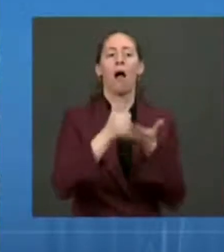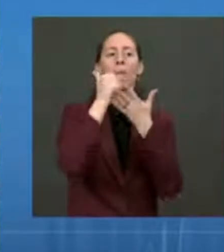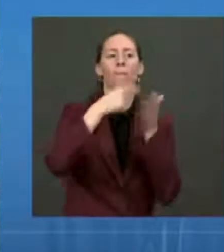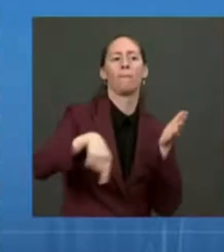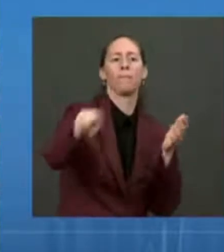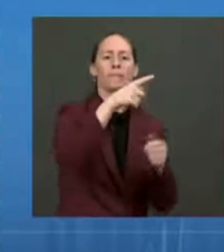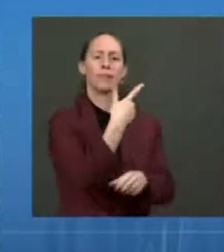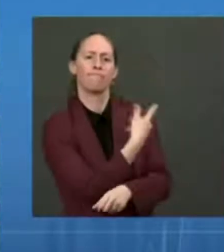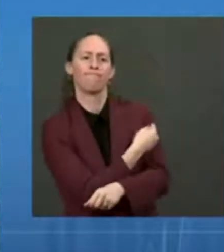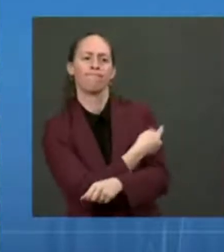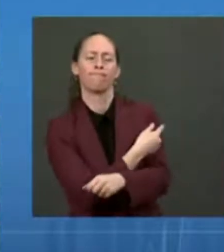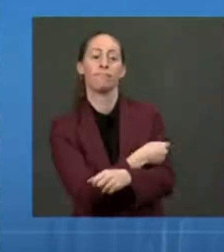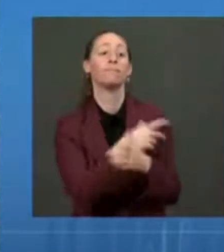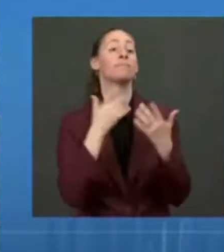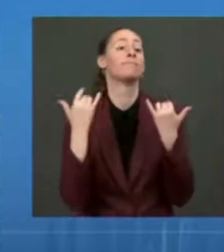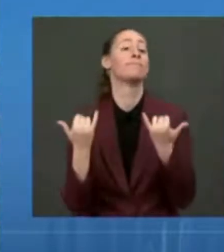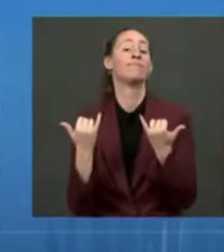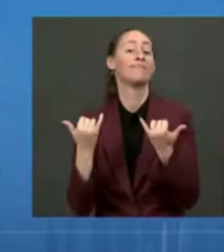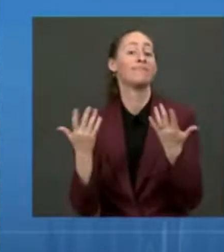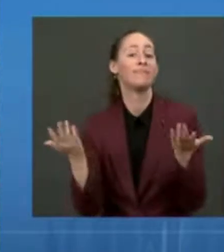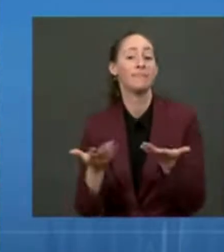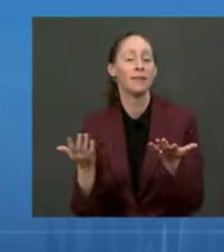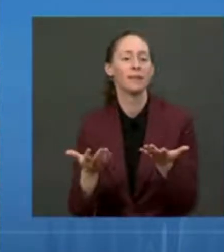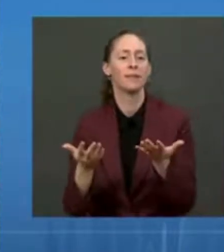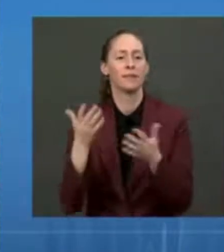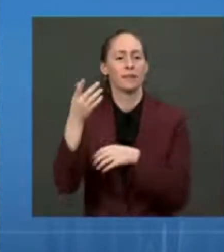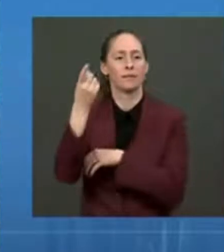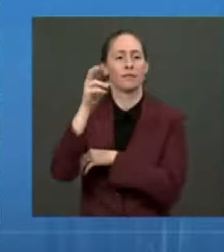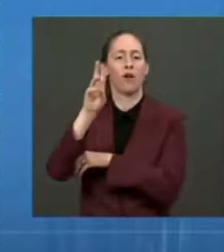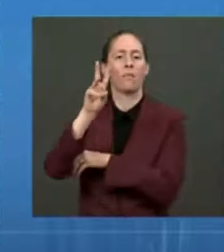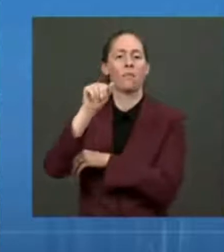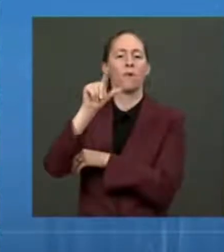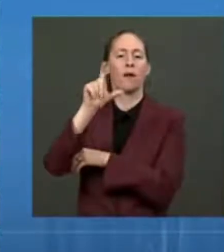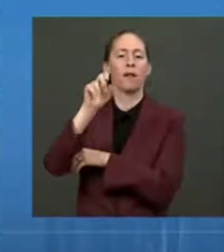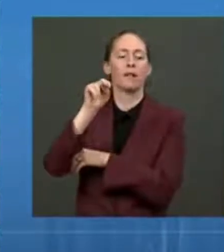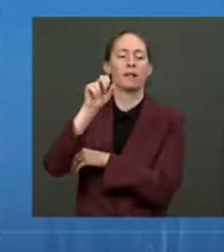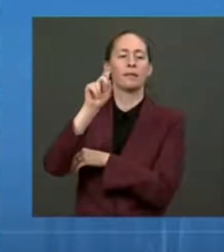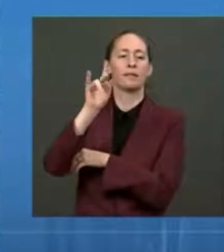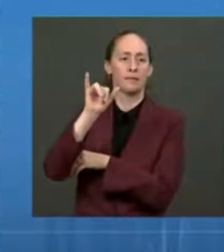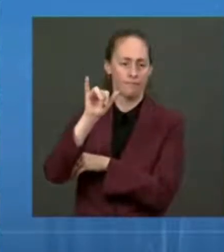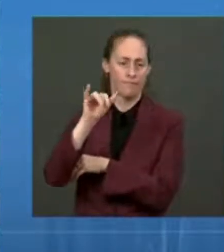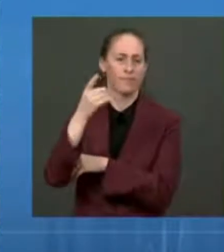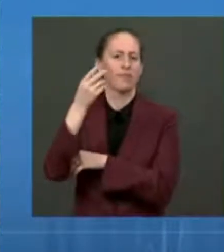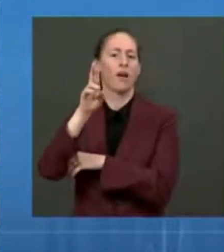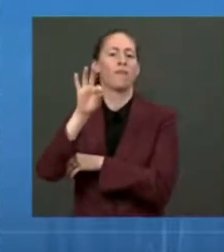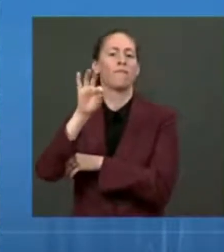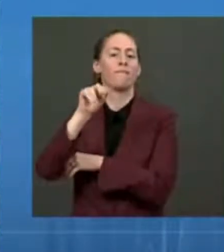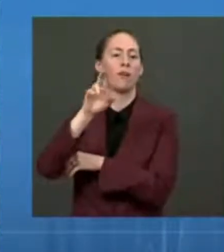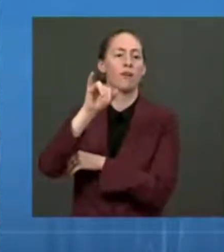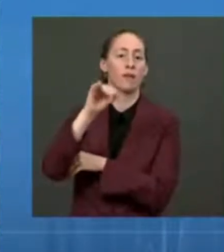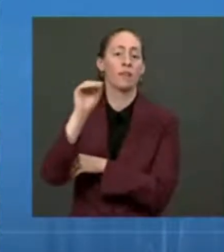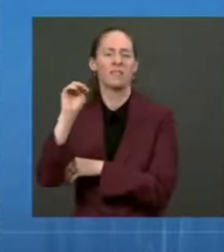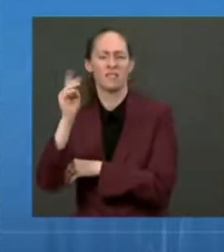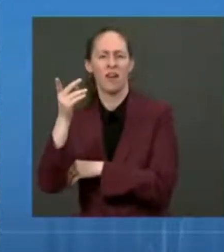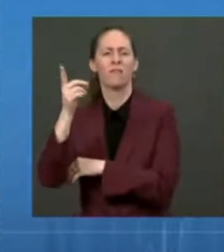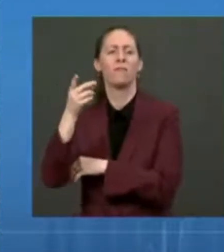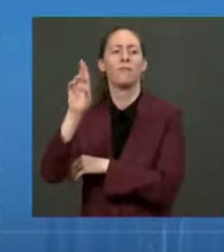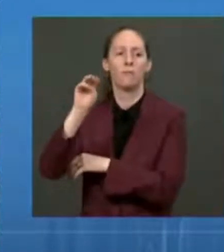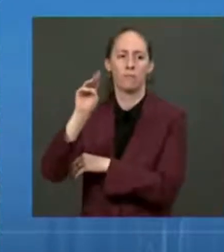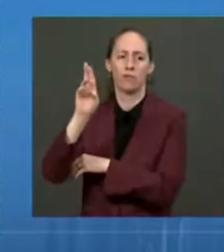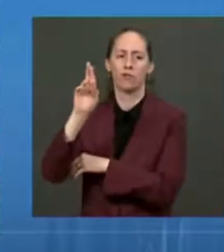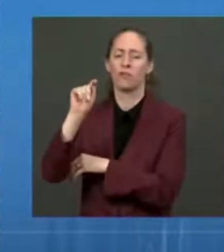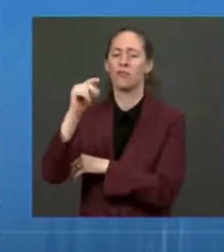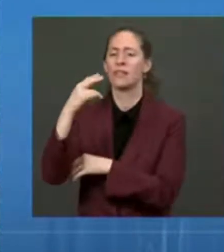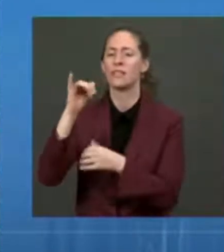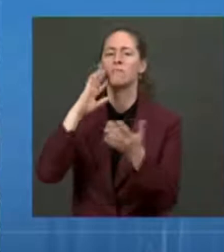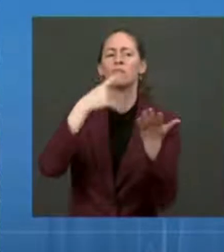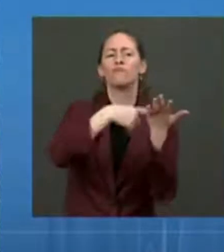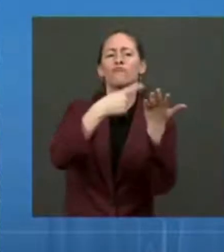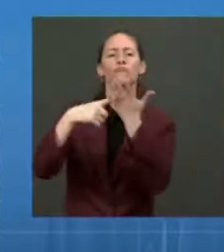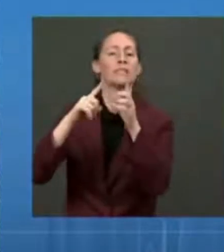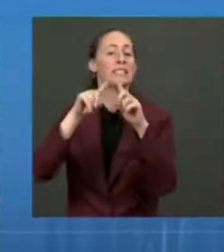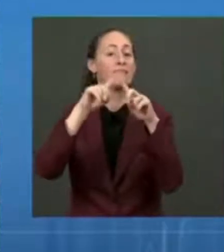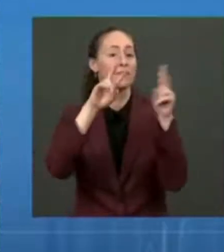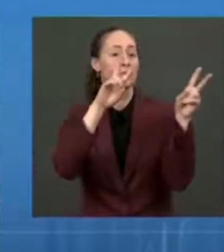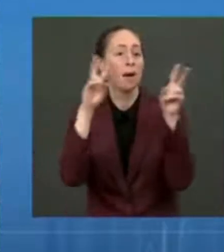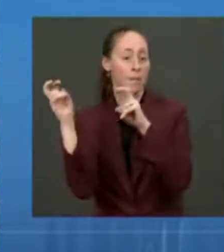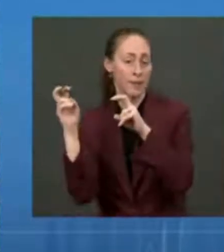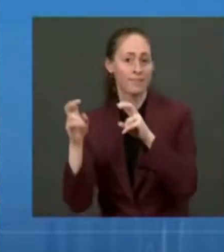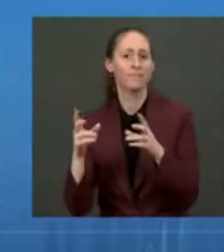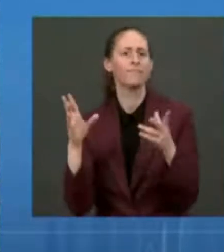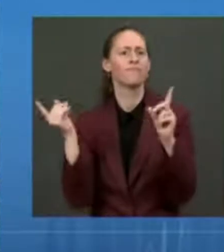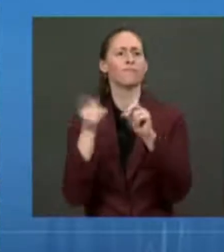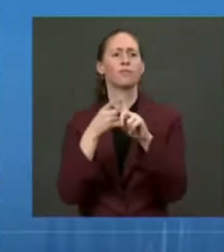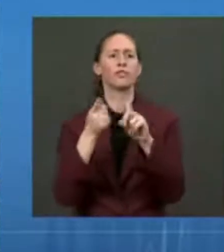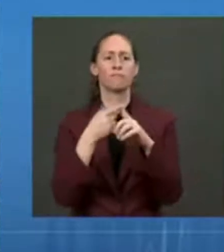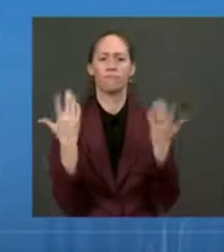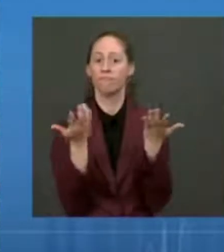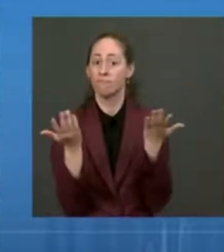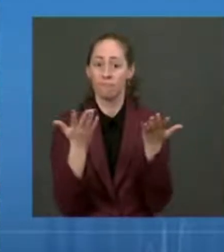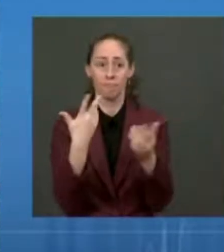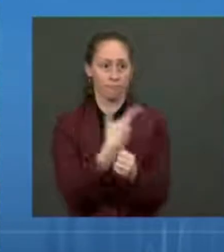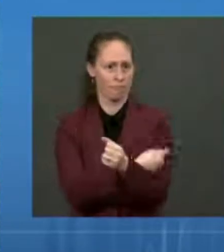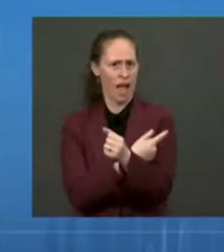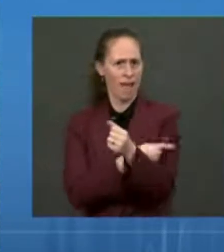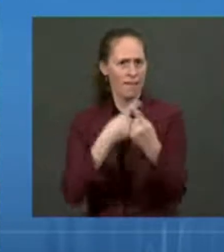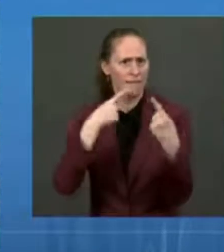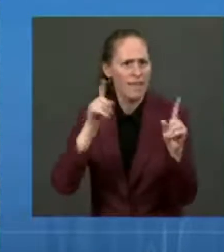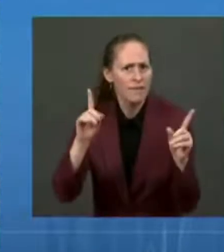MORE VACCINES INTO ARMS AND